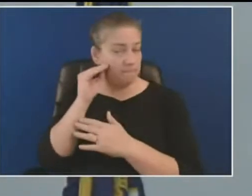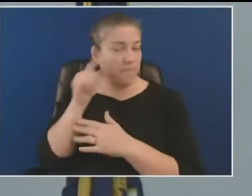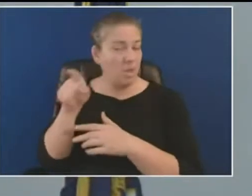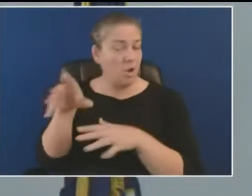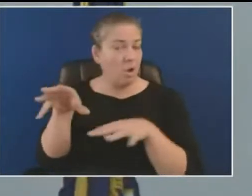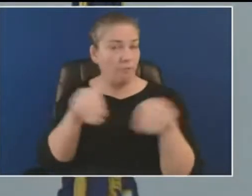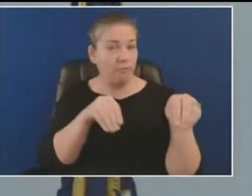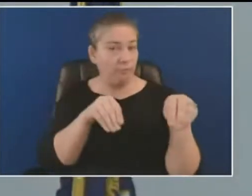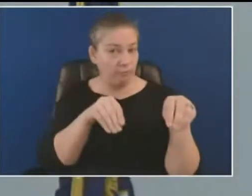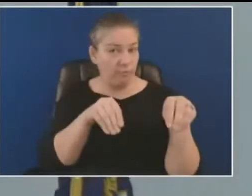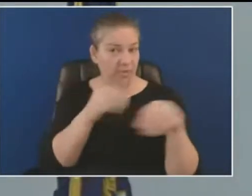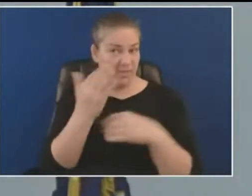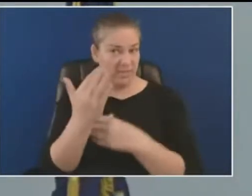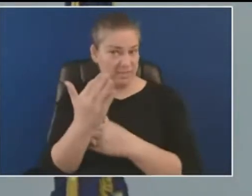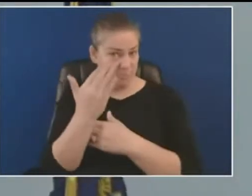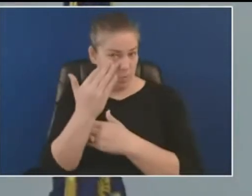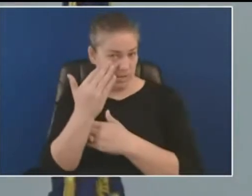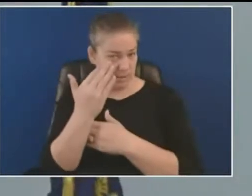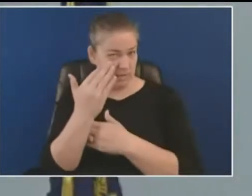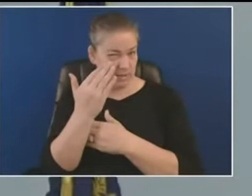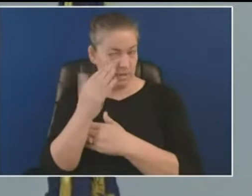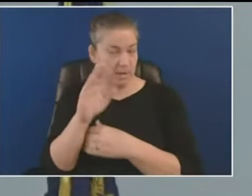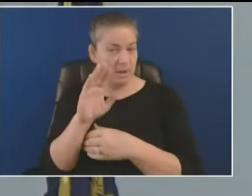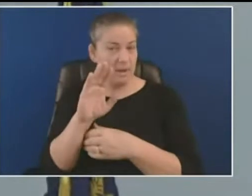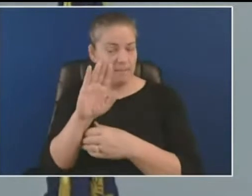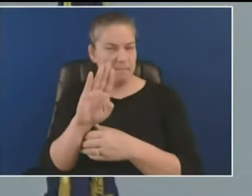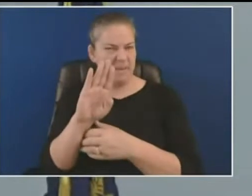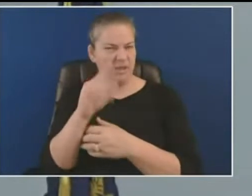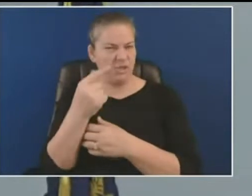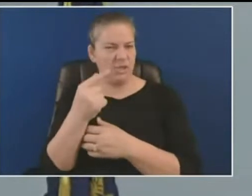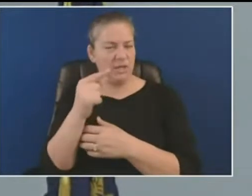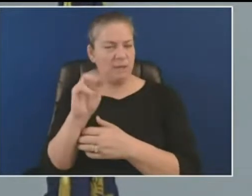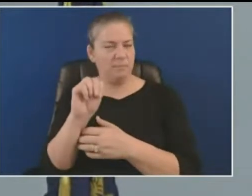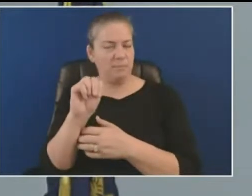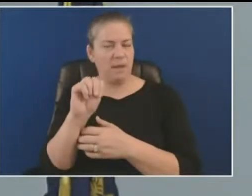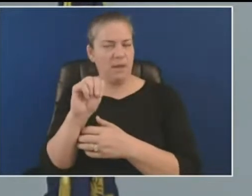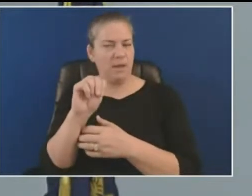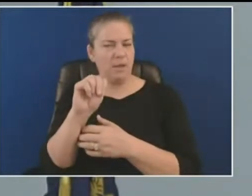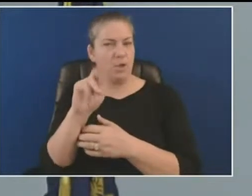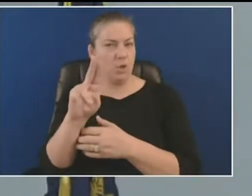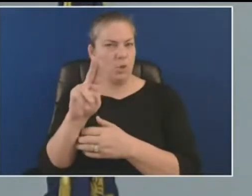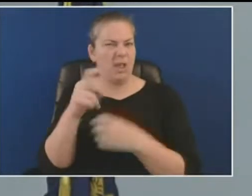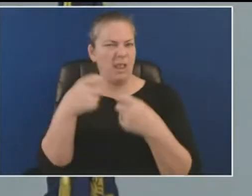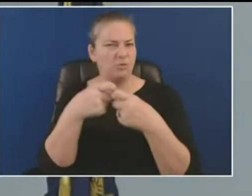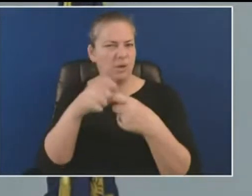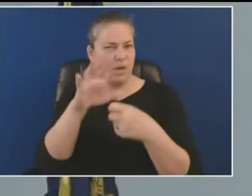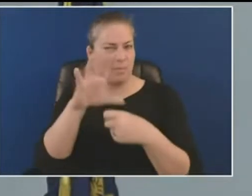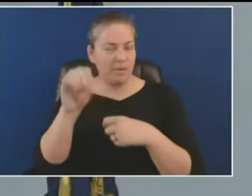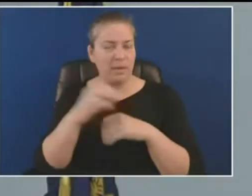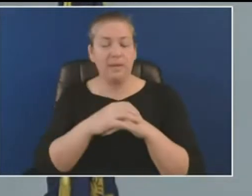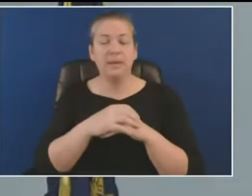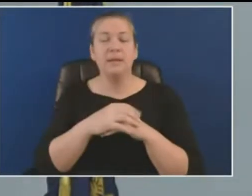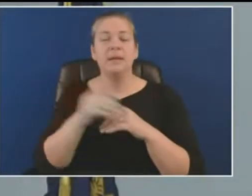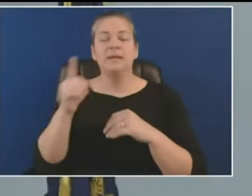At GMU and talked with Duane McDonald, he said they have about 16,000 homes,